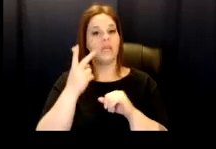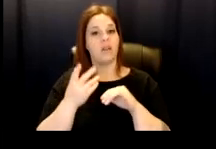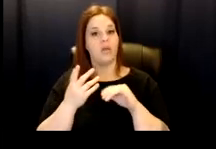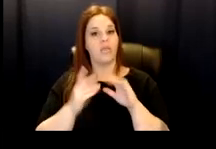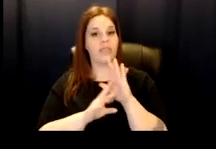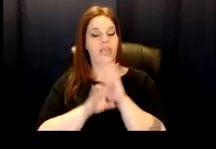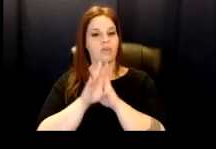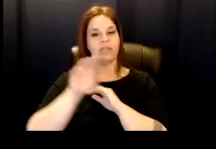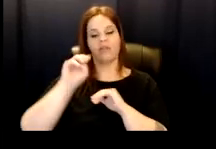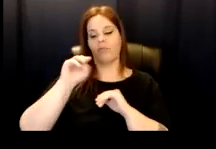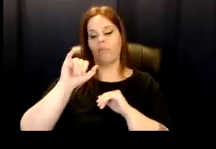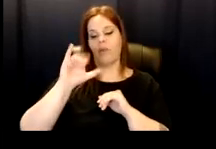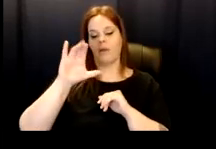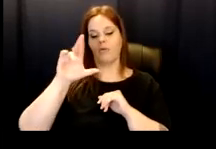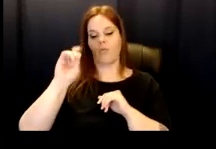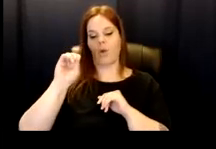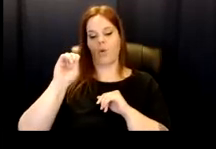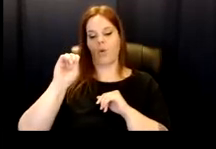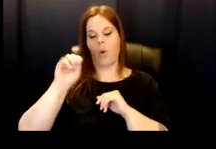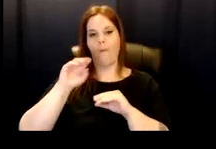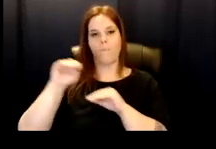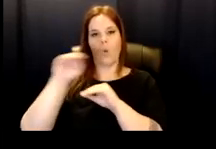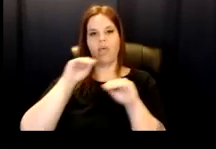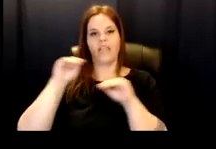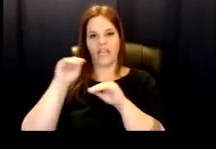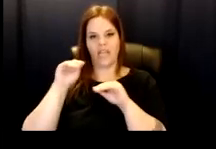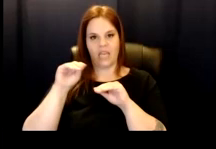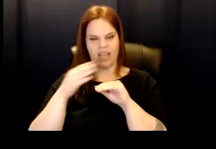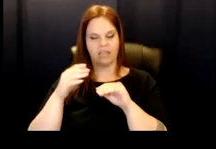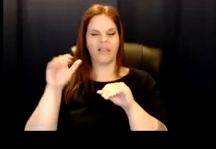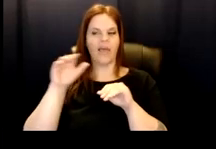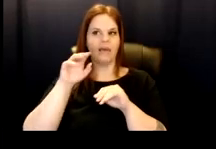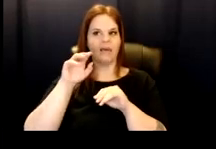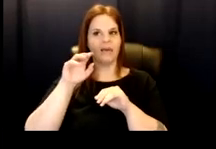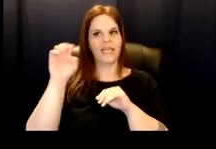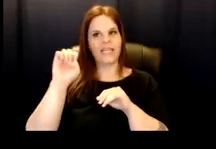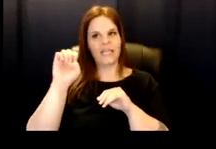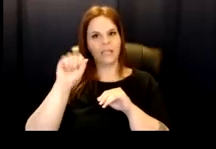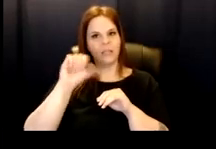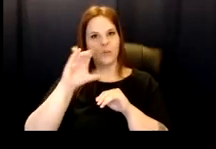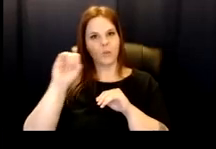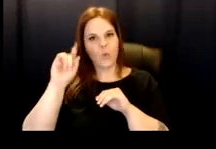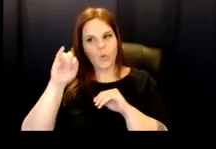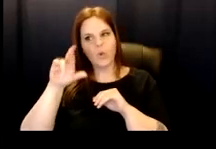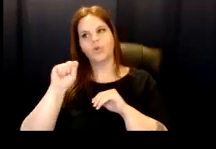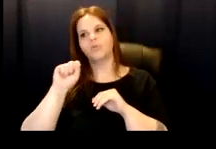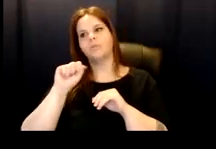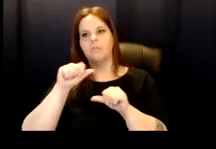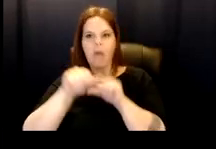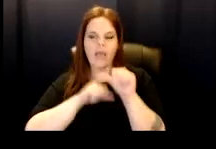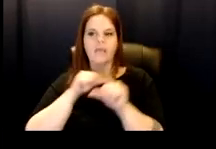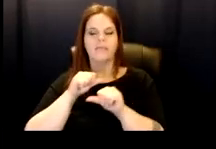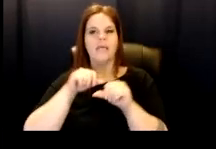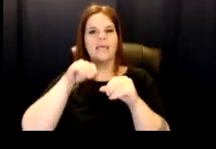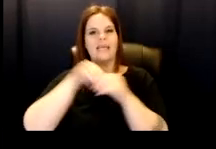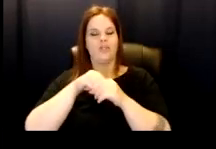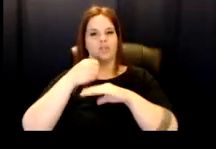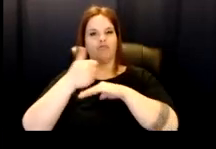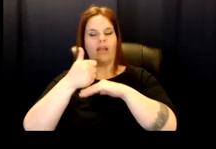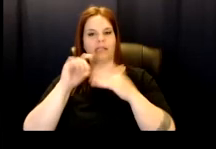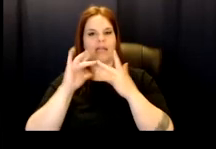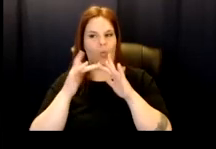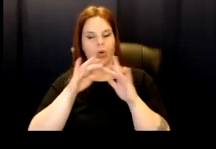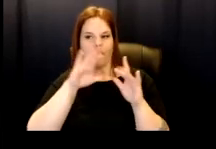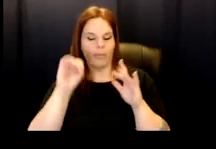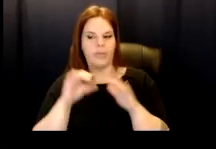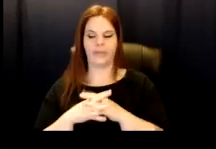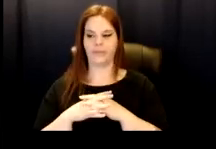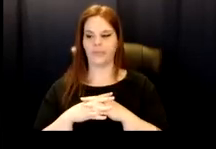E scooters, E bikes, if you want to, we can include transit network companies. And like